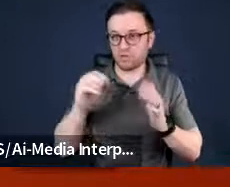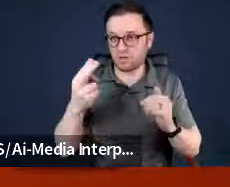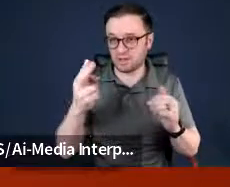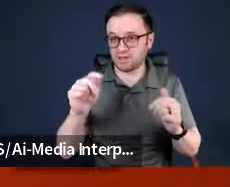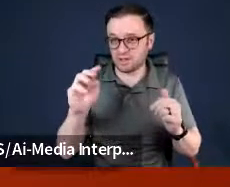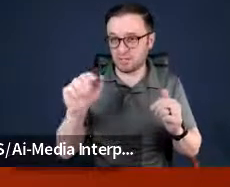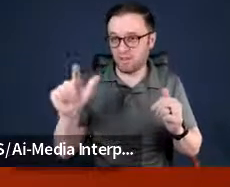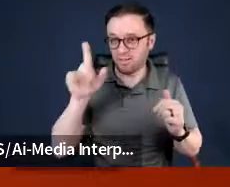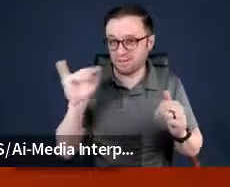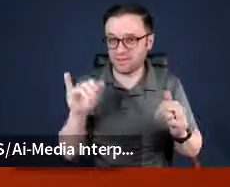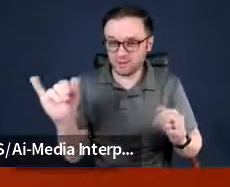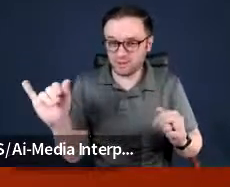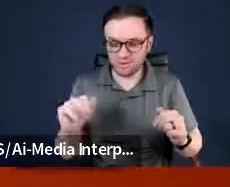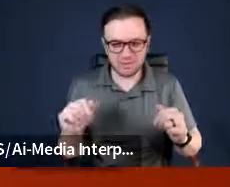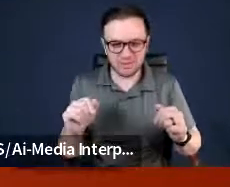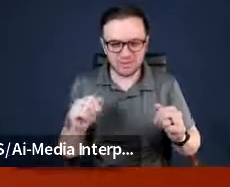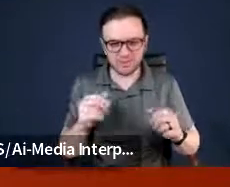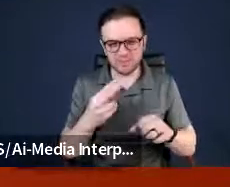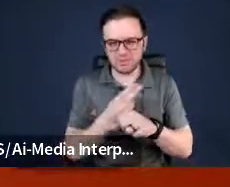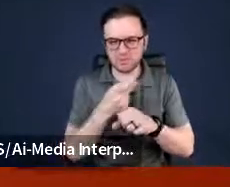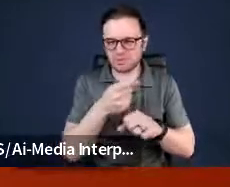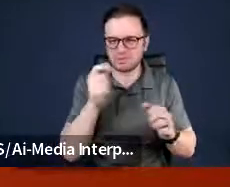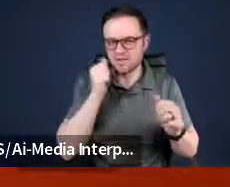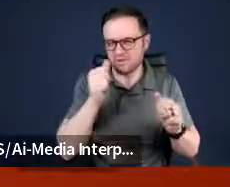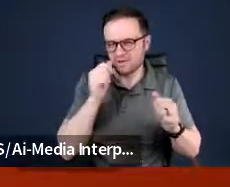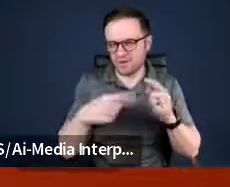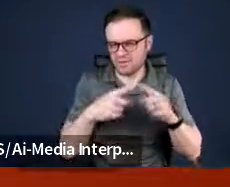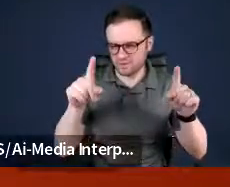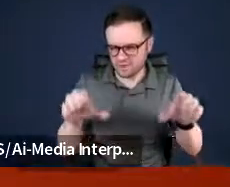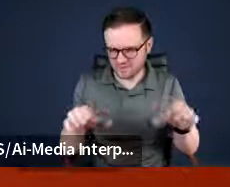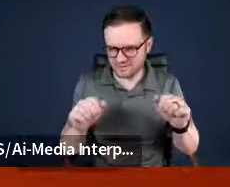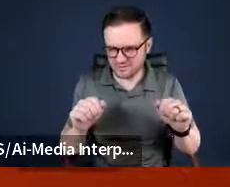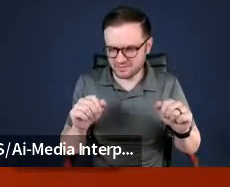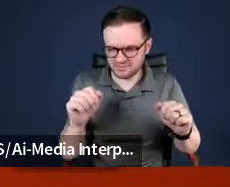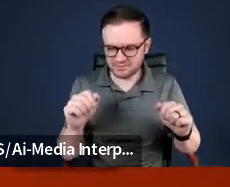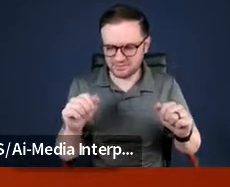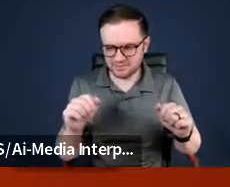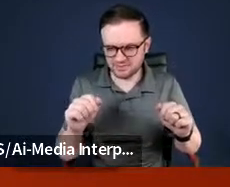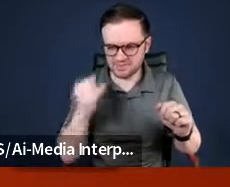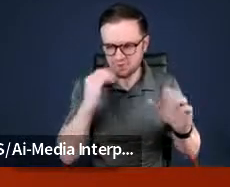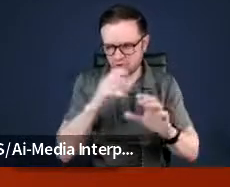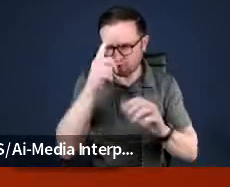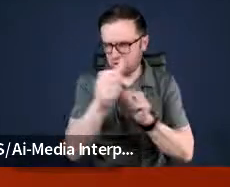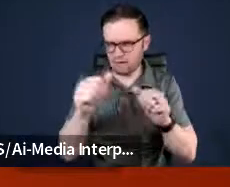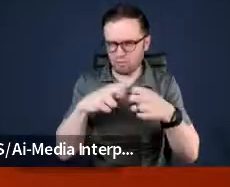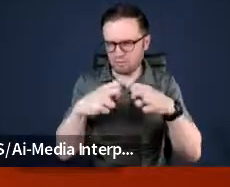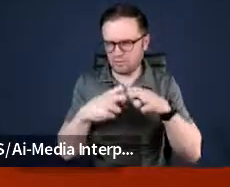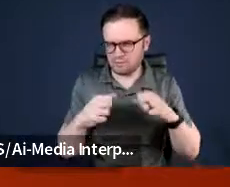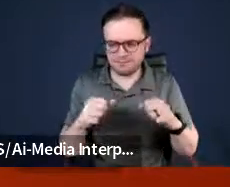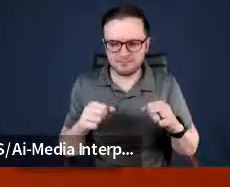right-click inspect and get a look at the HTML. A great way to learn HTML as well.